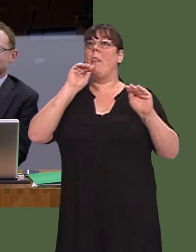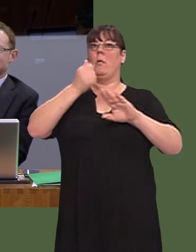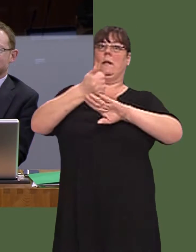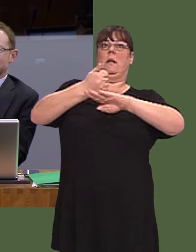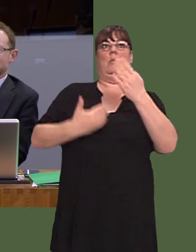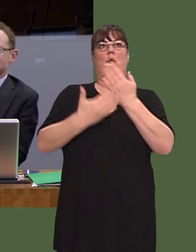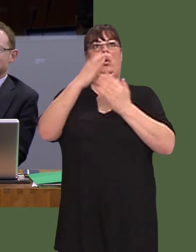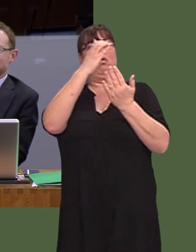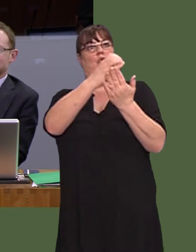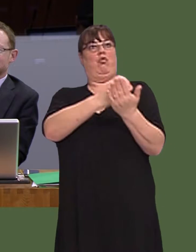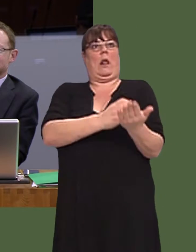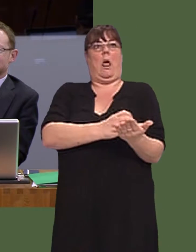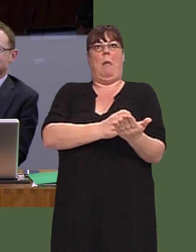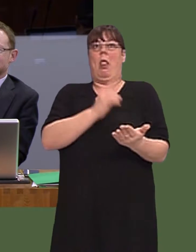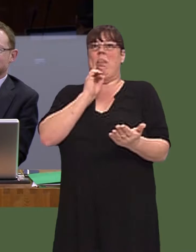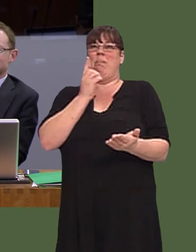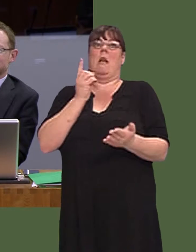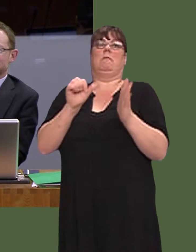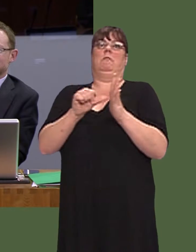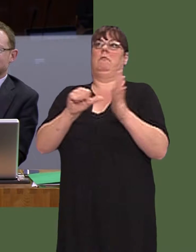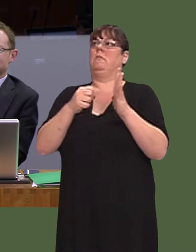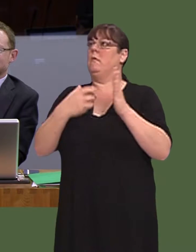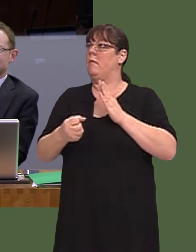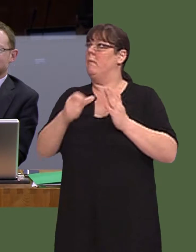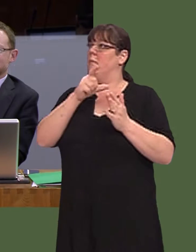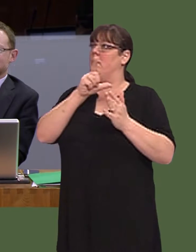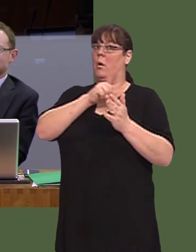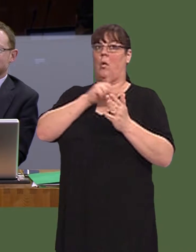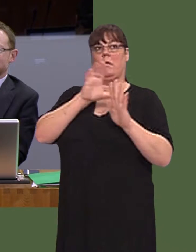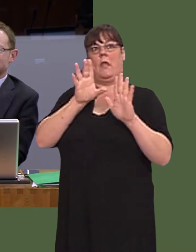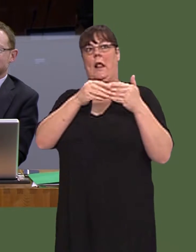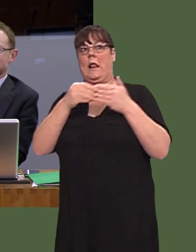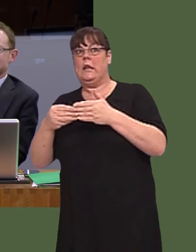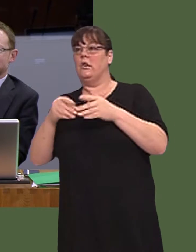of the new curriculum is also hitting problems when it comes to leadership and strategic